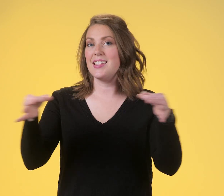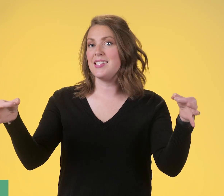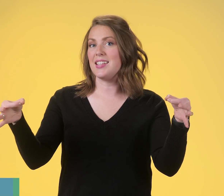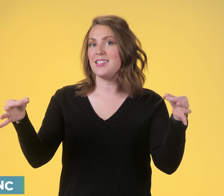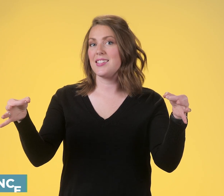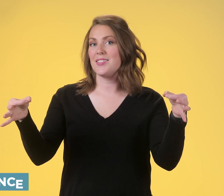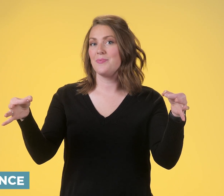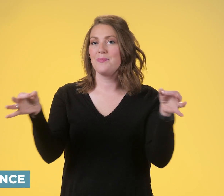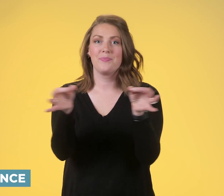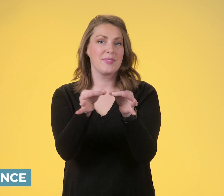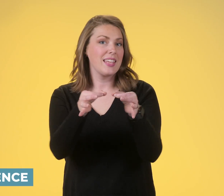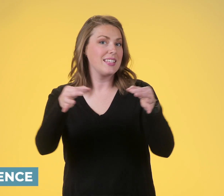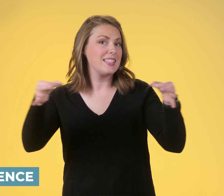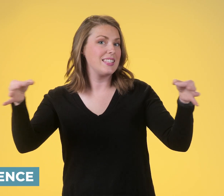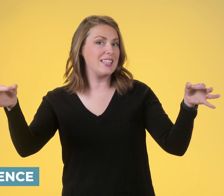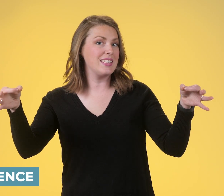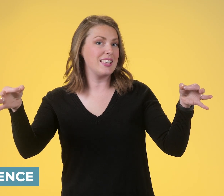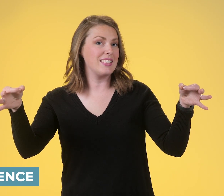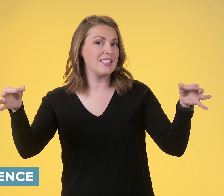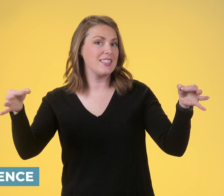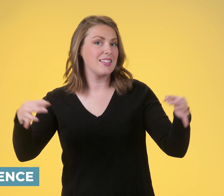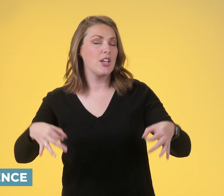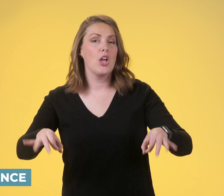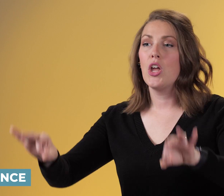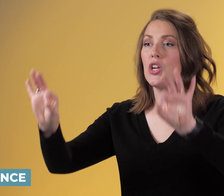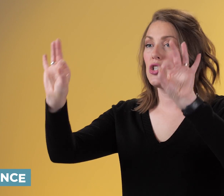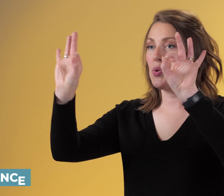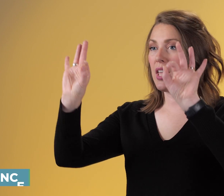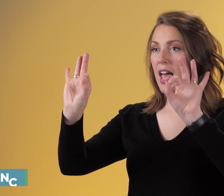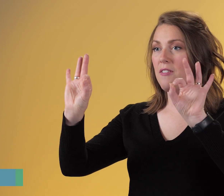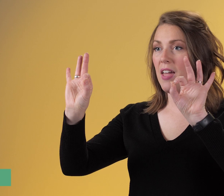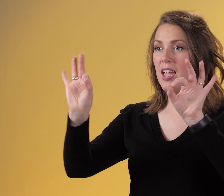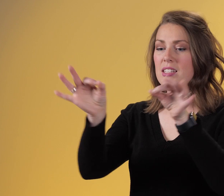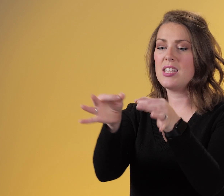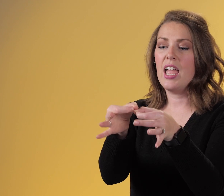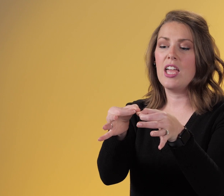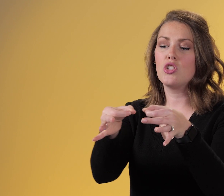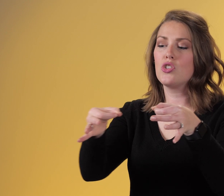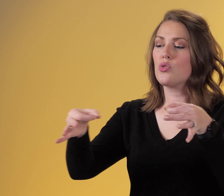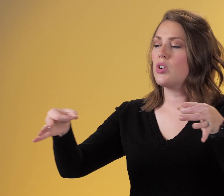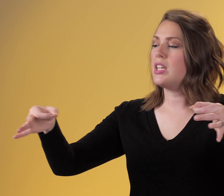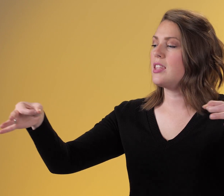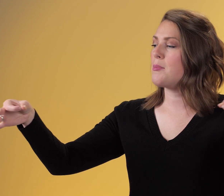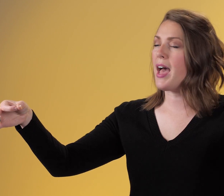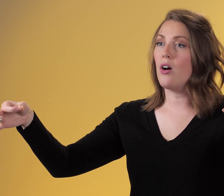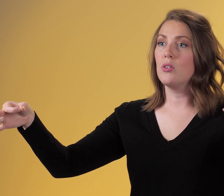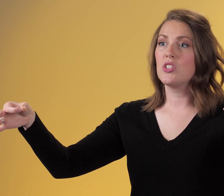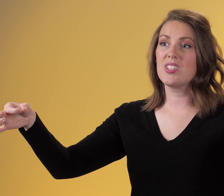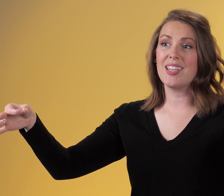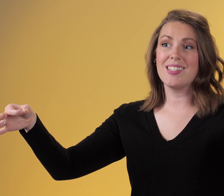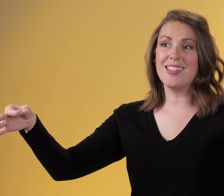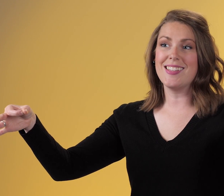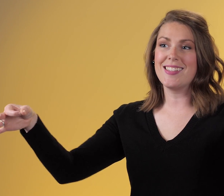Sentence Sentence You're doing f hands and stringing them out just like a sentence.